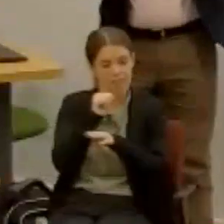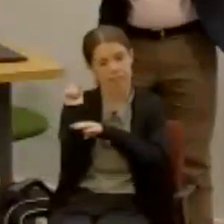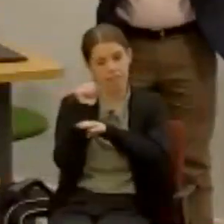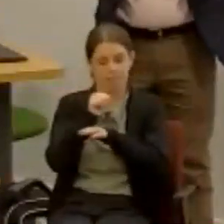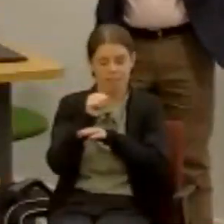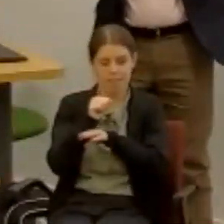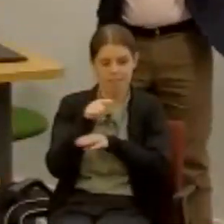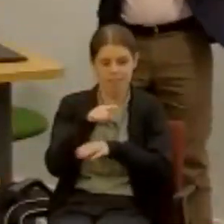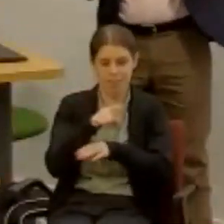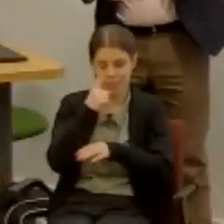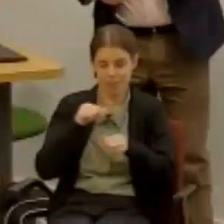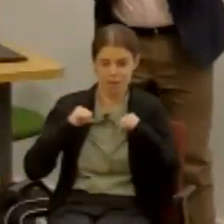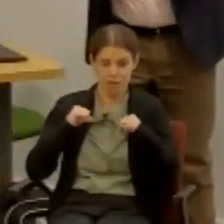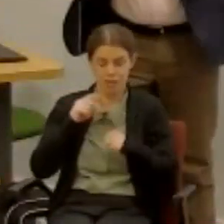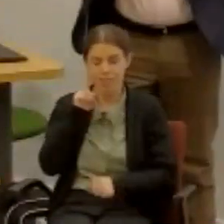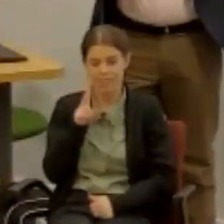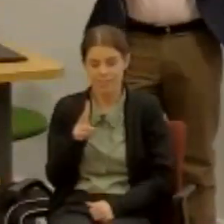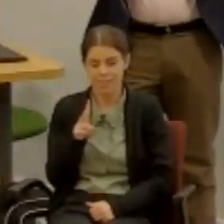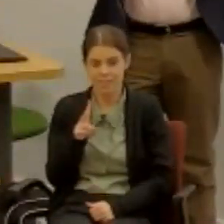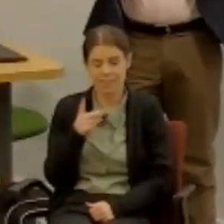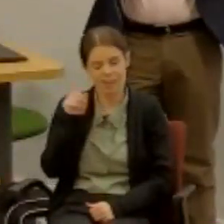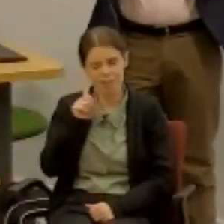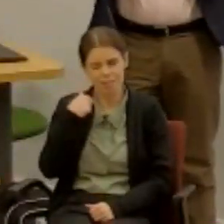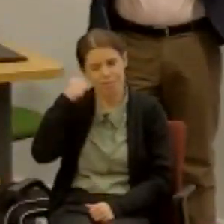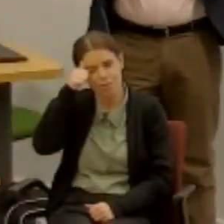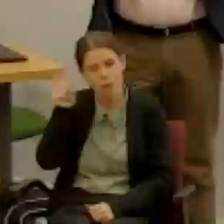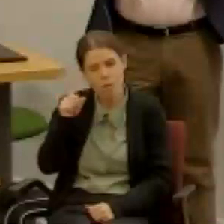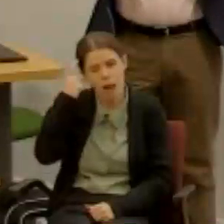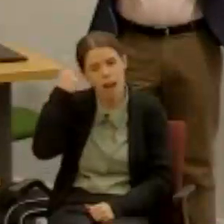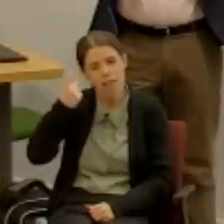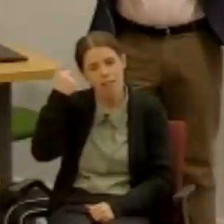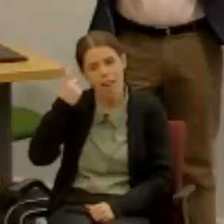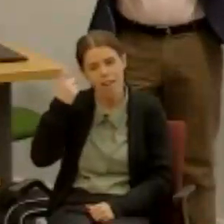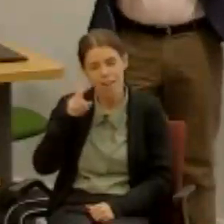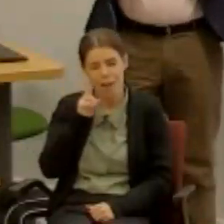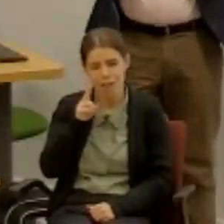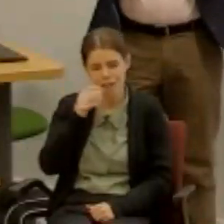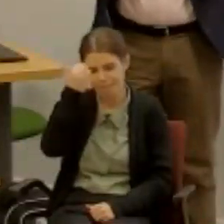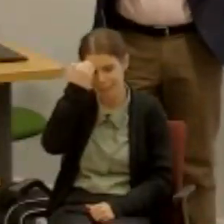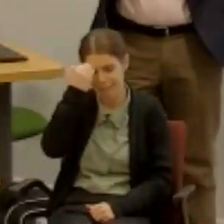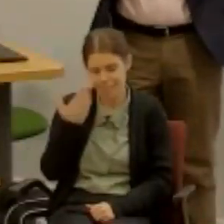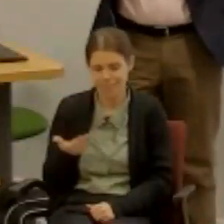coach can see that got that I know what you thinking part it look daft this isn't much